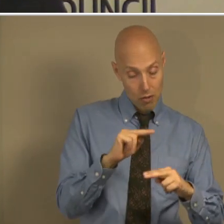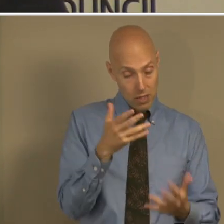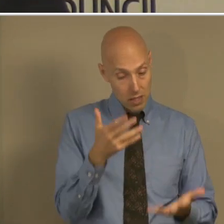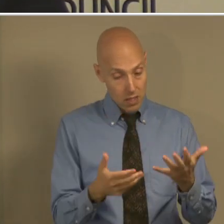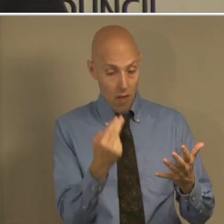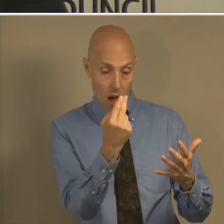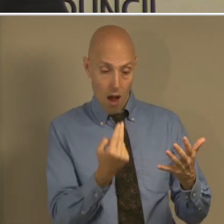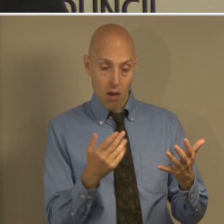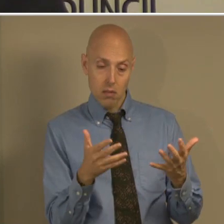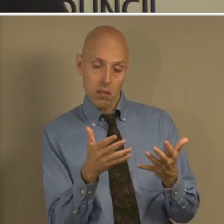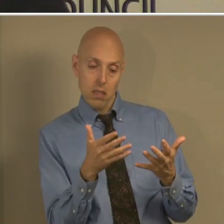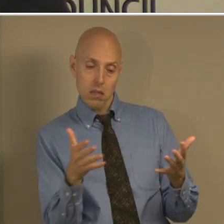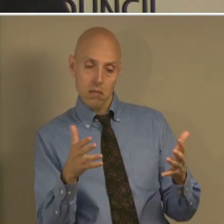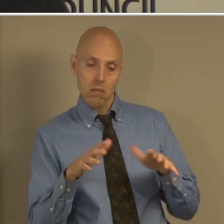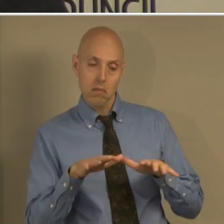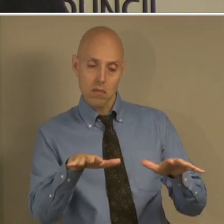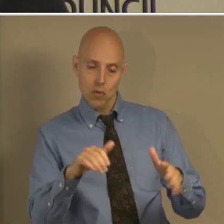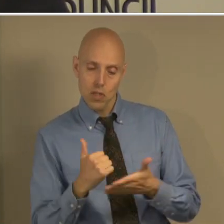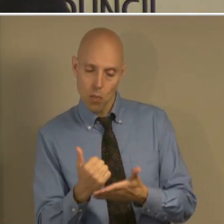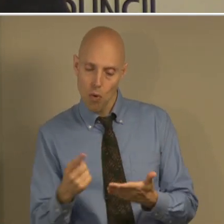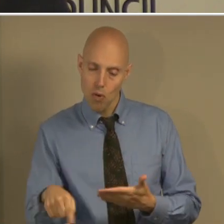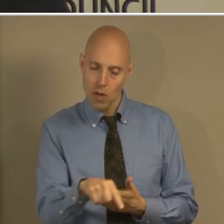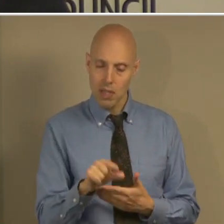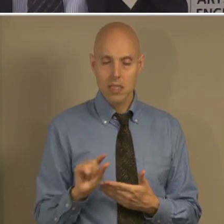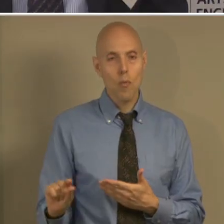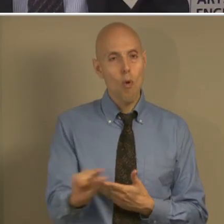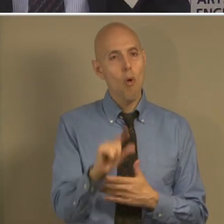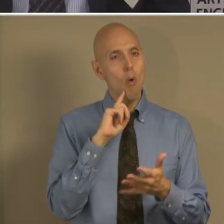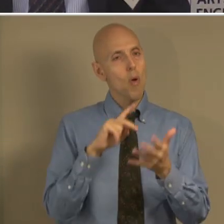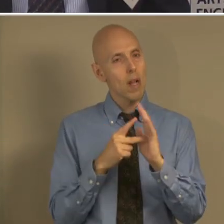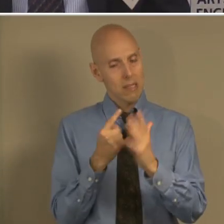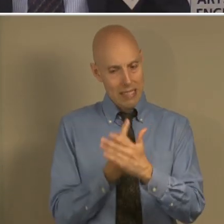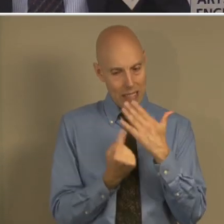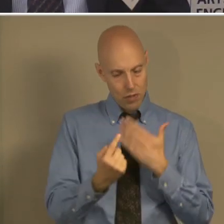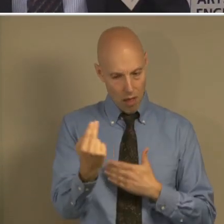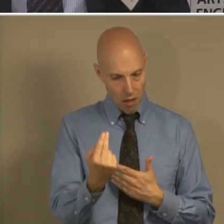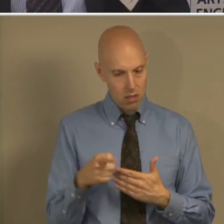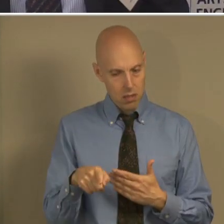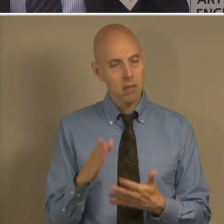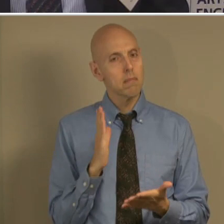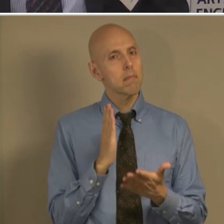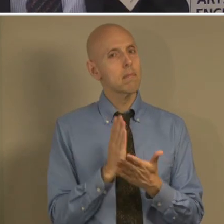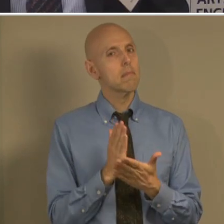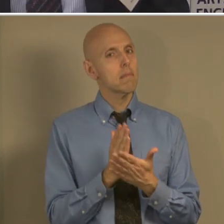that will broaden the funding to support smaller organisations and artists. And that's fundamental to what we're about.